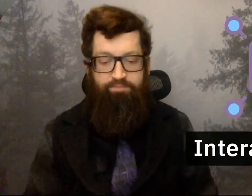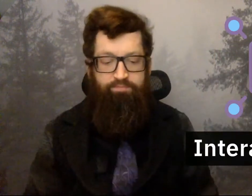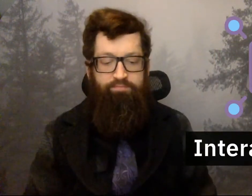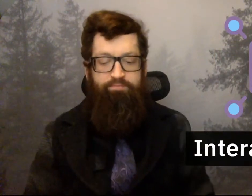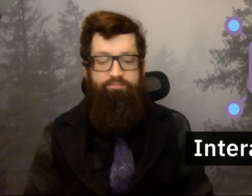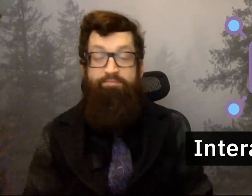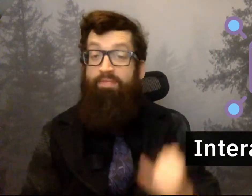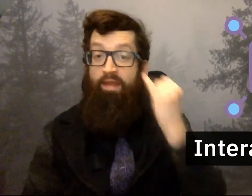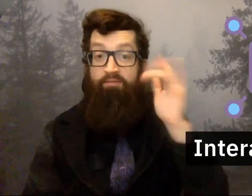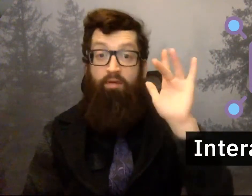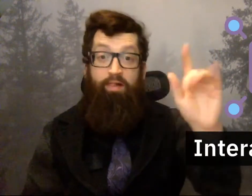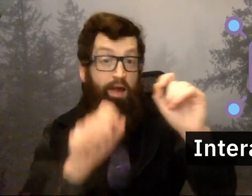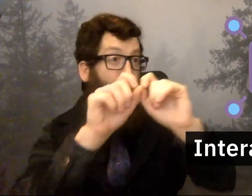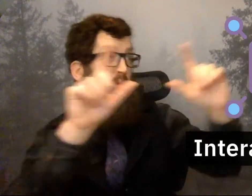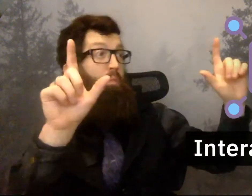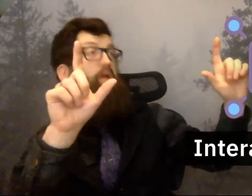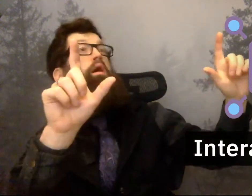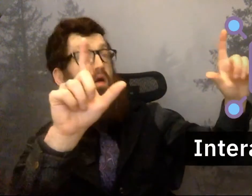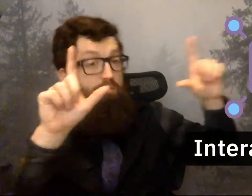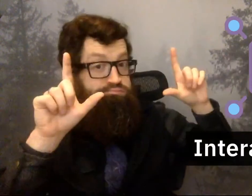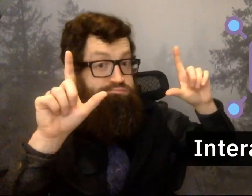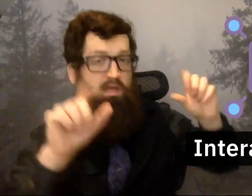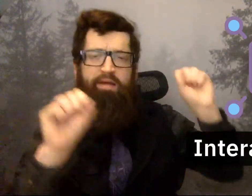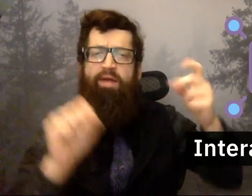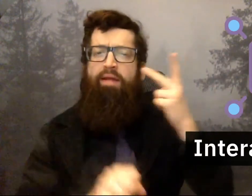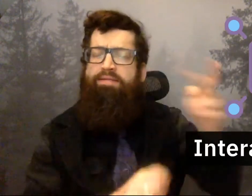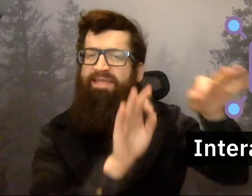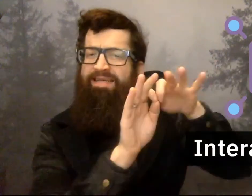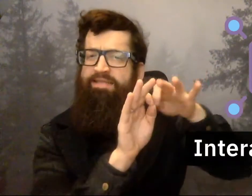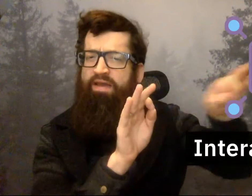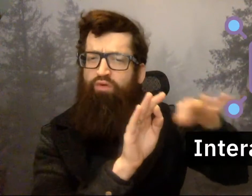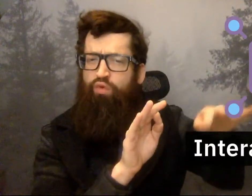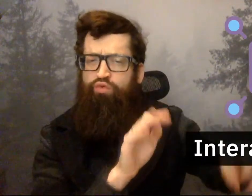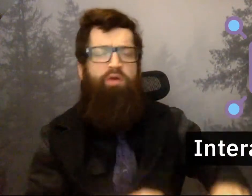Examples of supplementary content could be: vocabulary definitions,